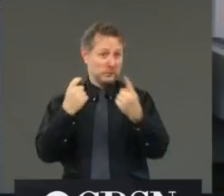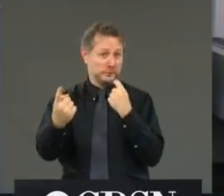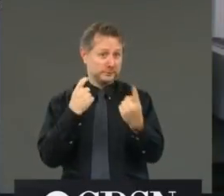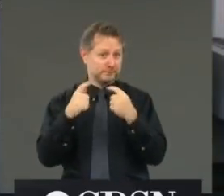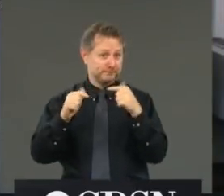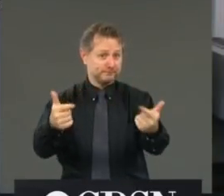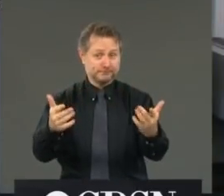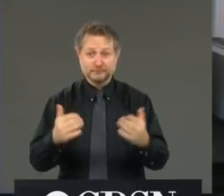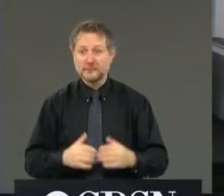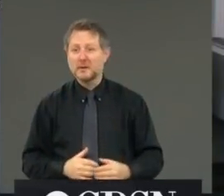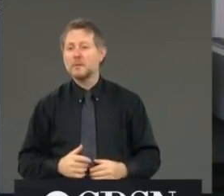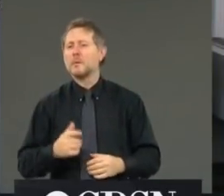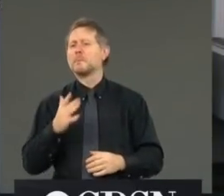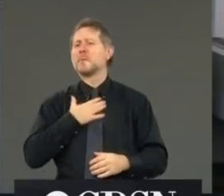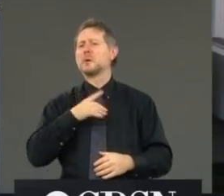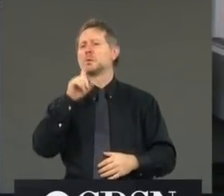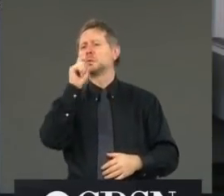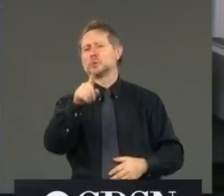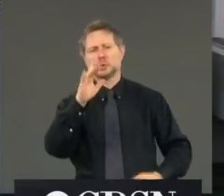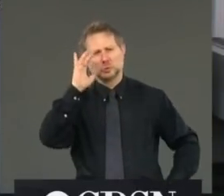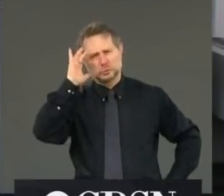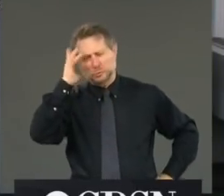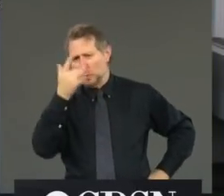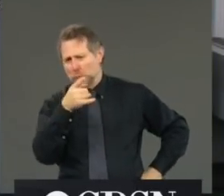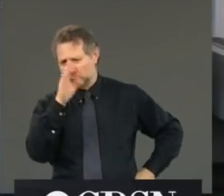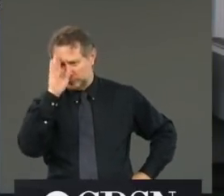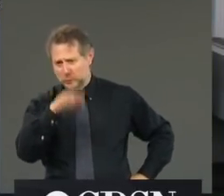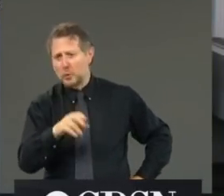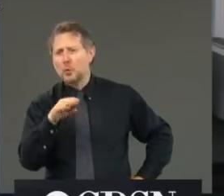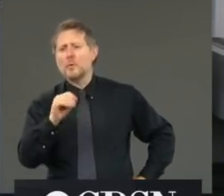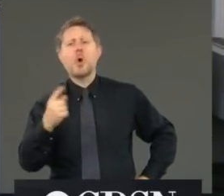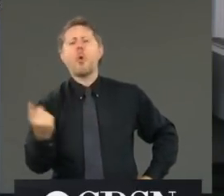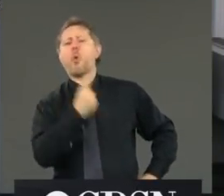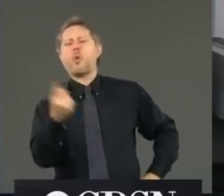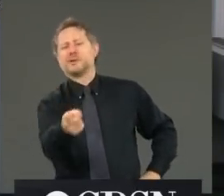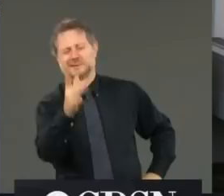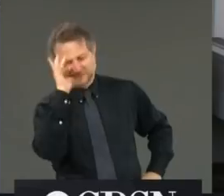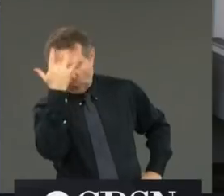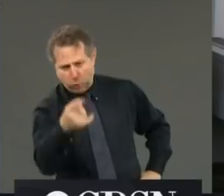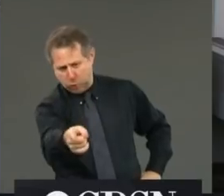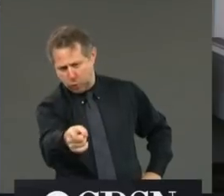AND YOU HAVE A LOT OF LATE NIGHT VOTERS OBVIOUSLY. WHAT YOU SEE THERE, IN THROWS